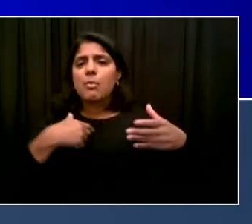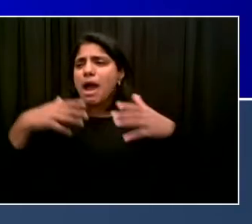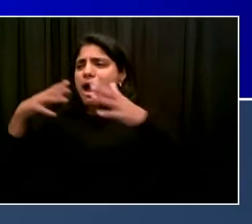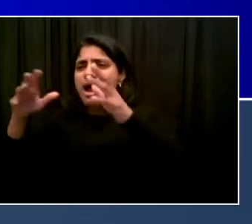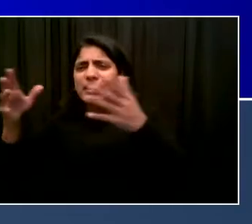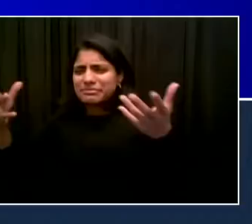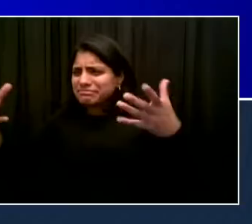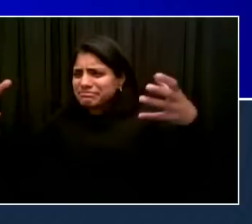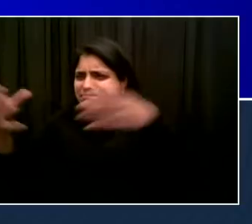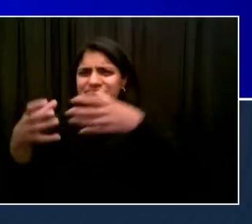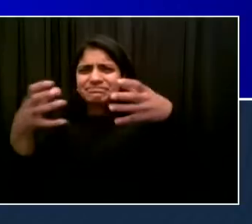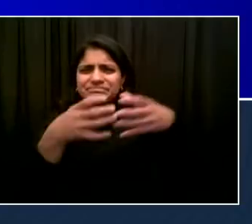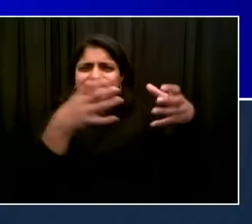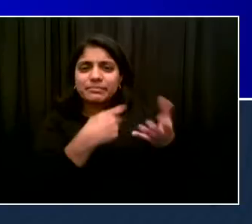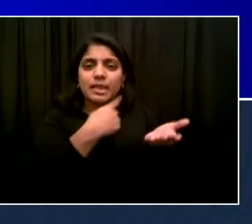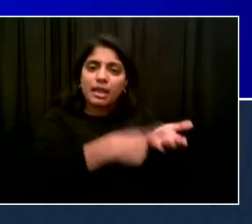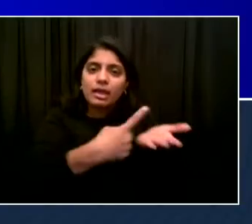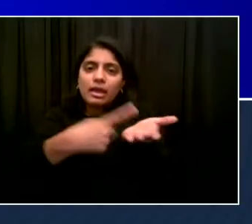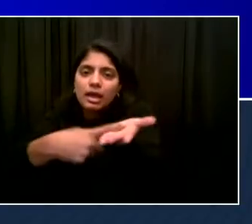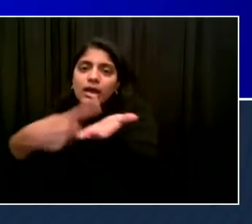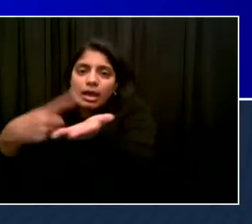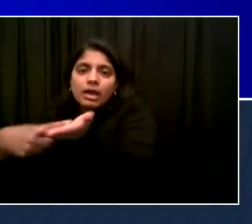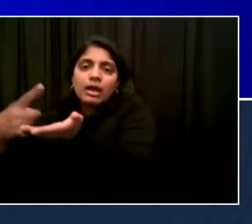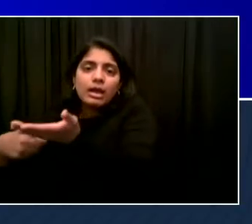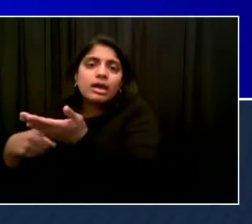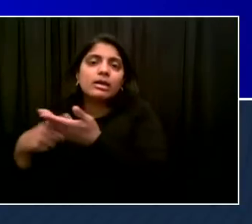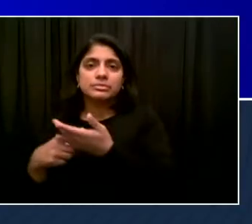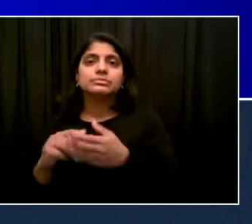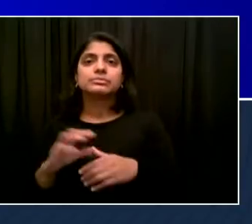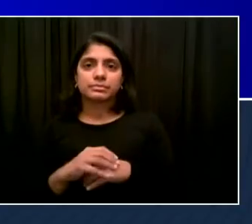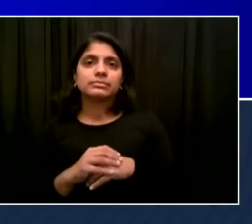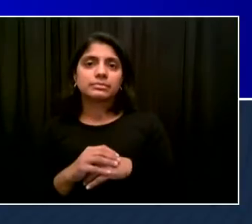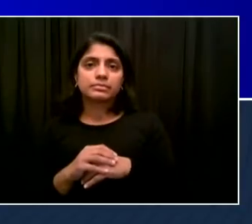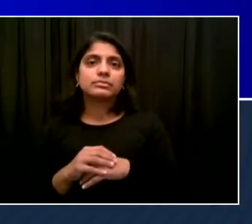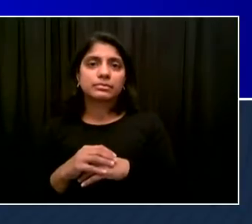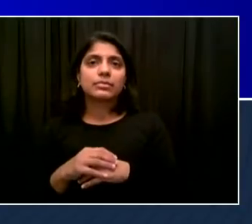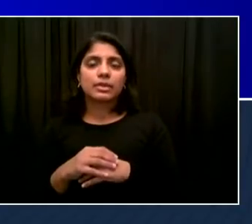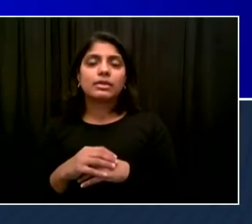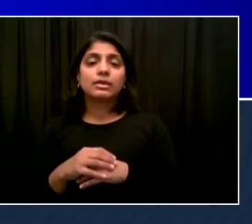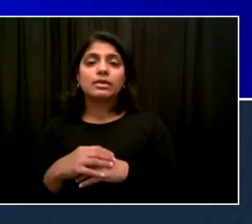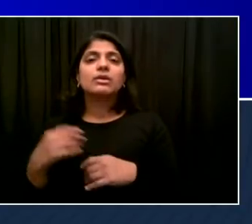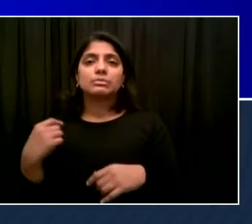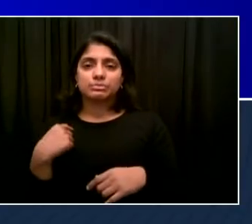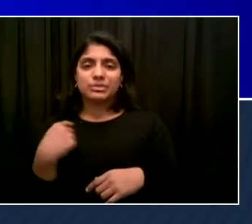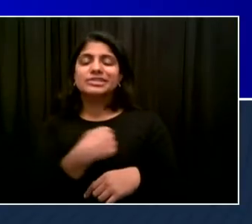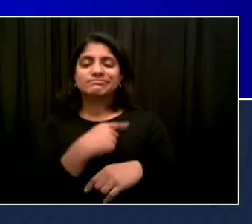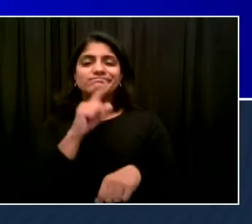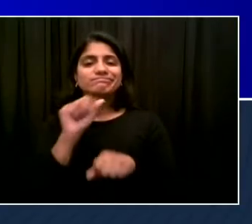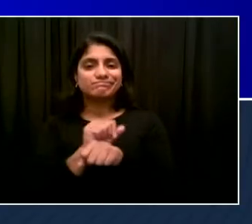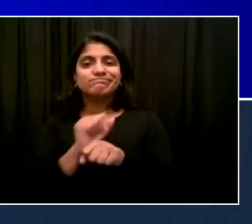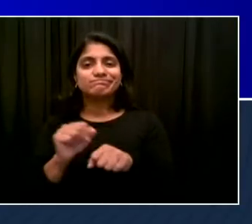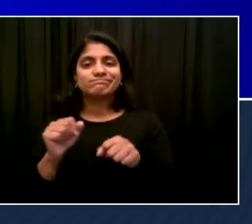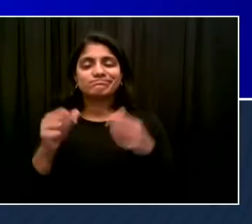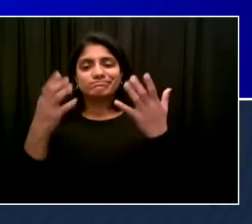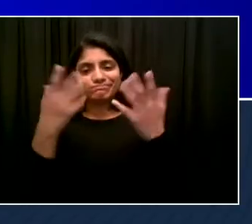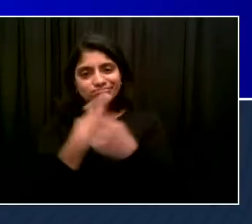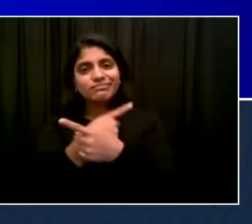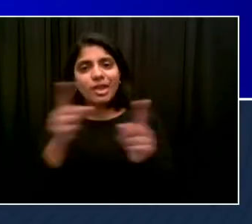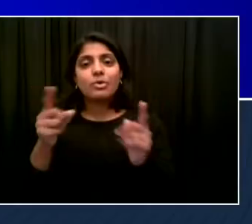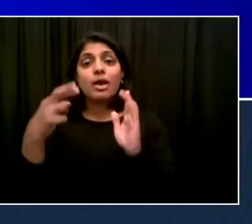BE PUTTING OUT OUR GUIDANCE, AND, TO GIVE THIS SENSE,